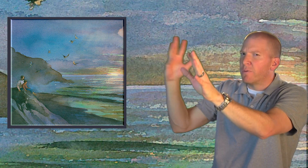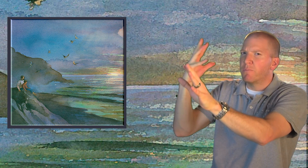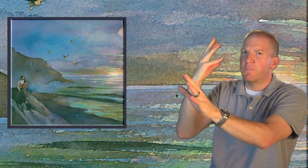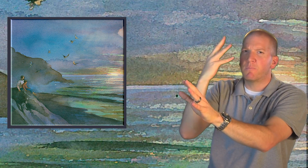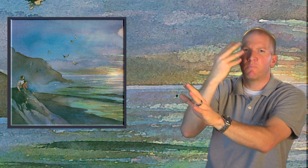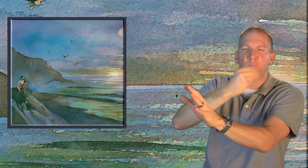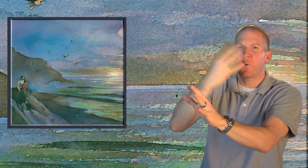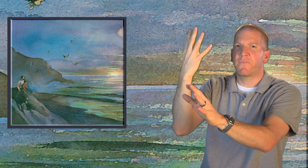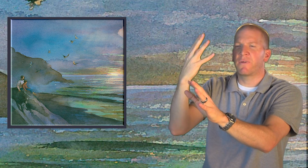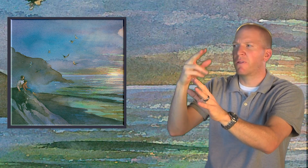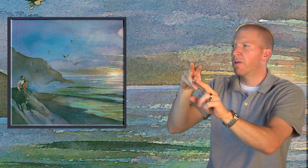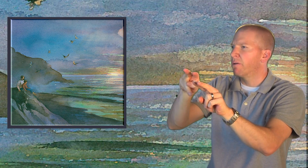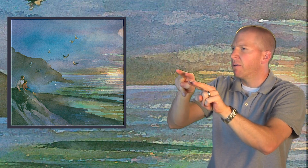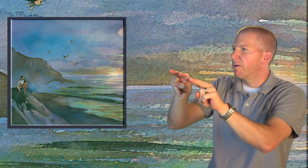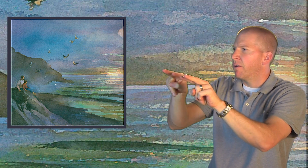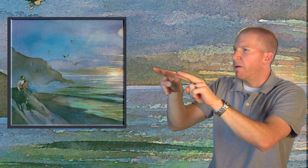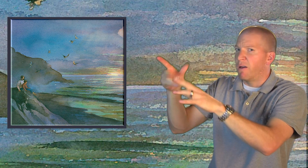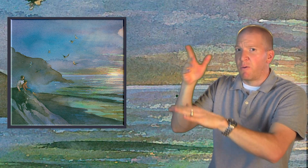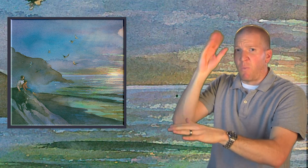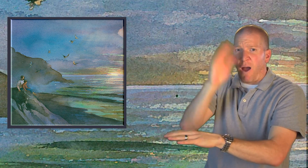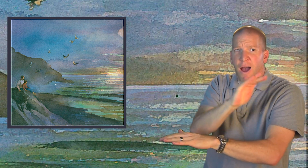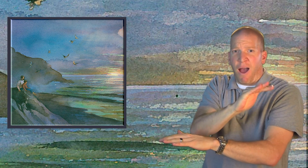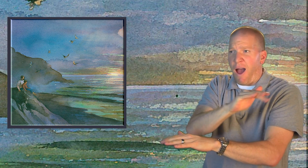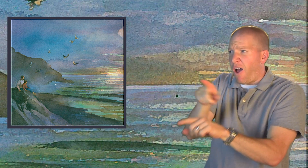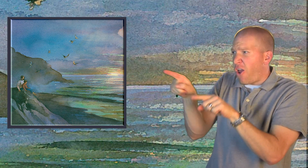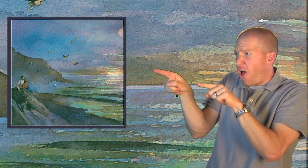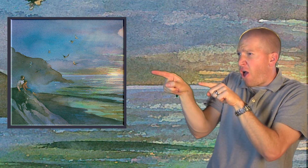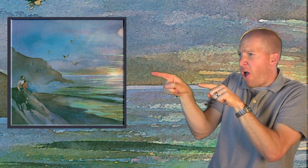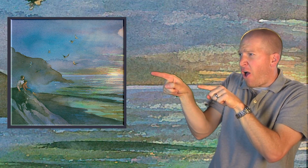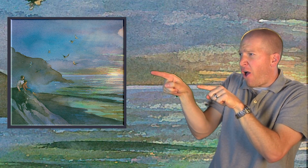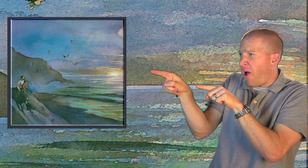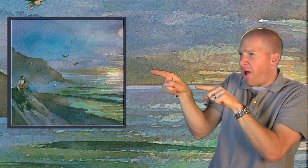(They were beautiful.) Dad tap my shoulder. "Look there," he said.